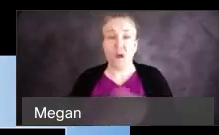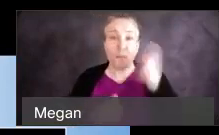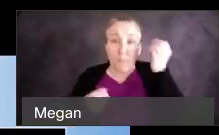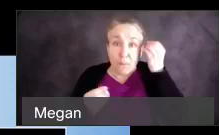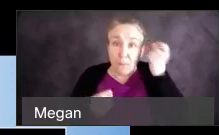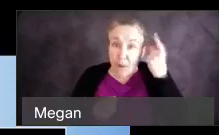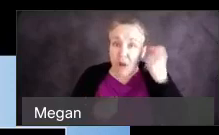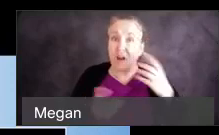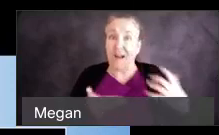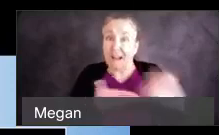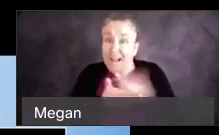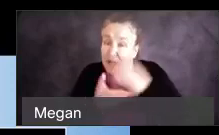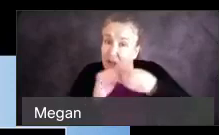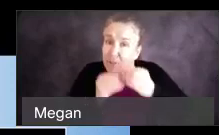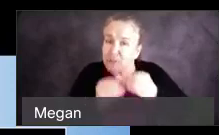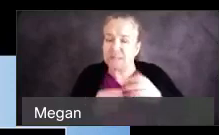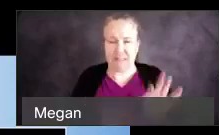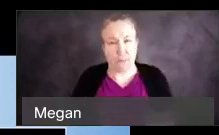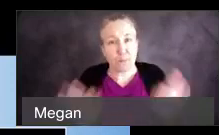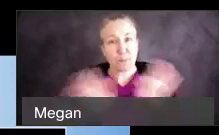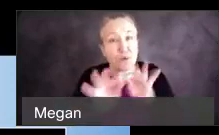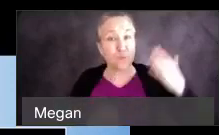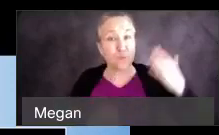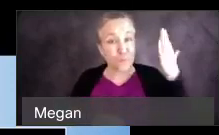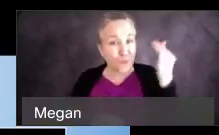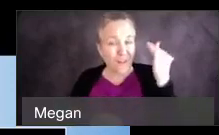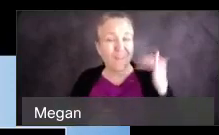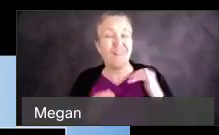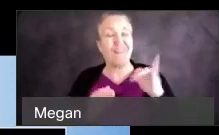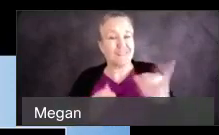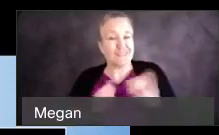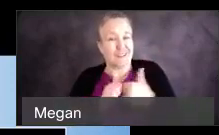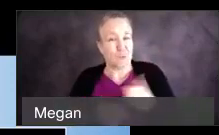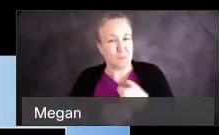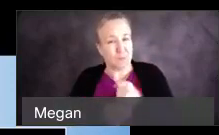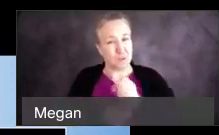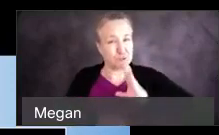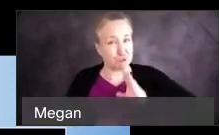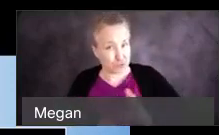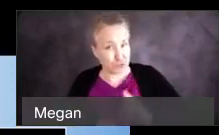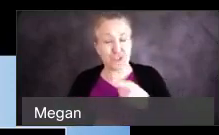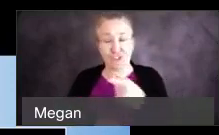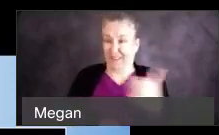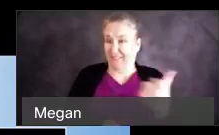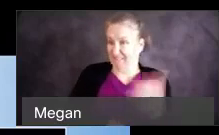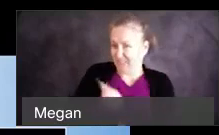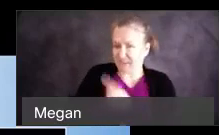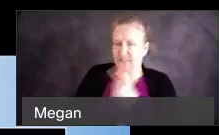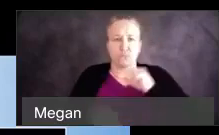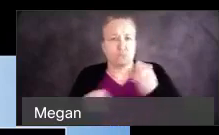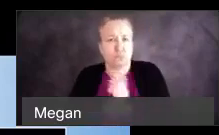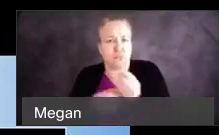because it is one of the ways that we can ensure that this vaccine is being delivered equitably.